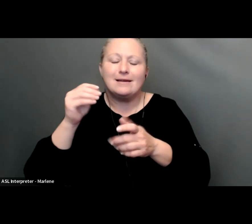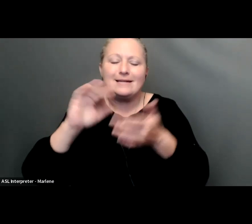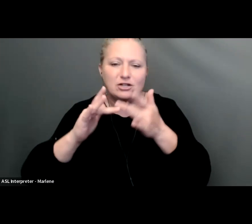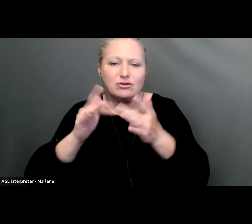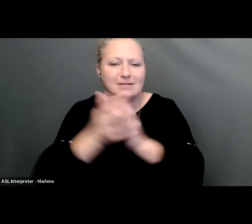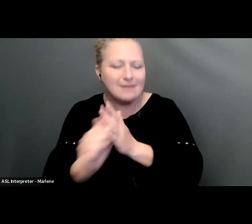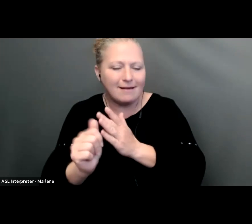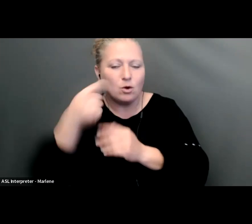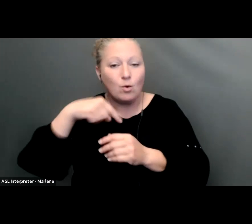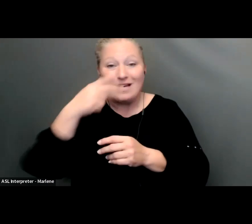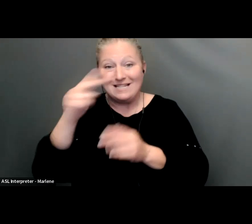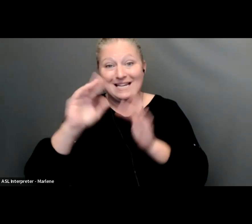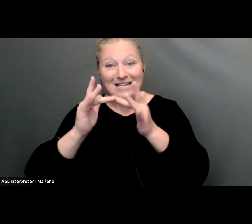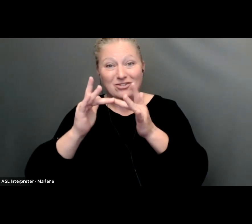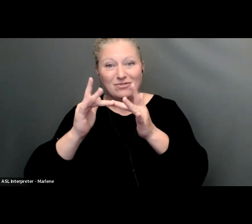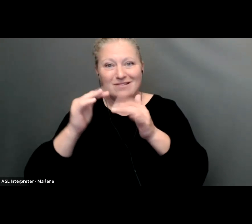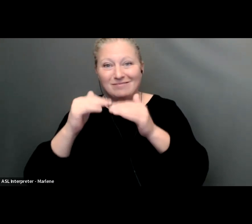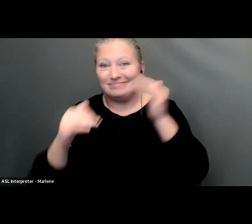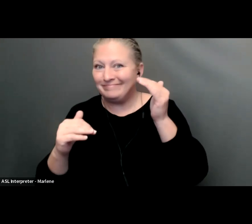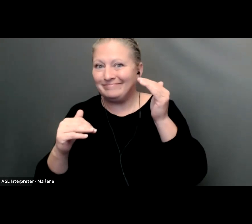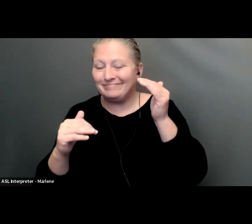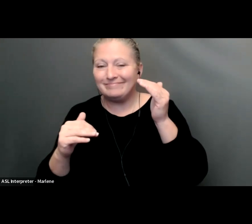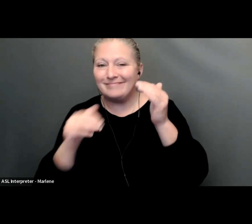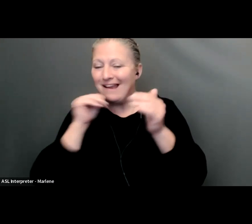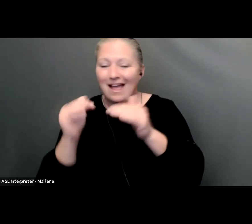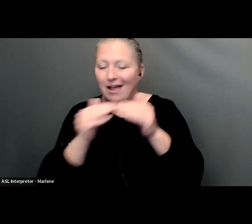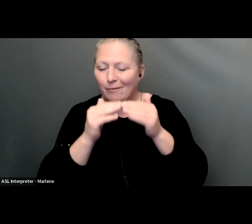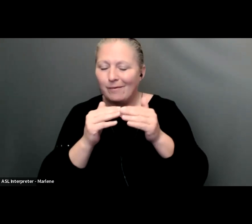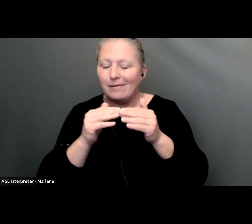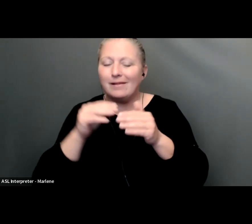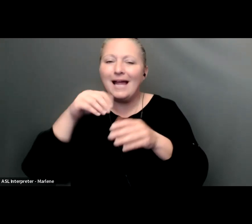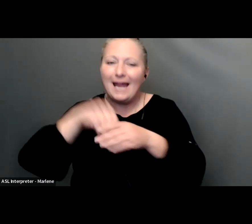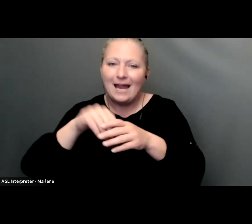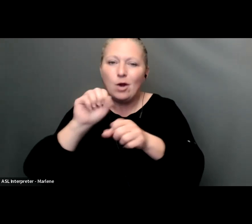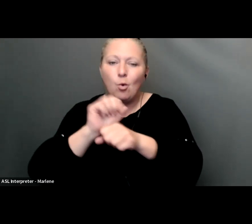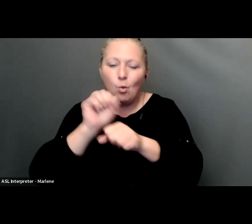So we see digital inequity manifest itself on workforce by limiting the opportunities